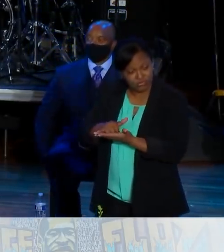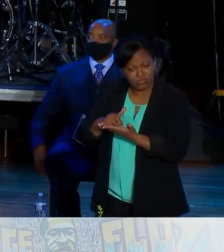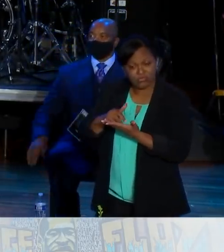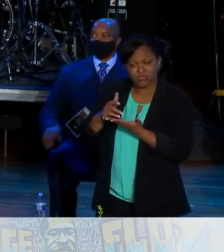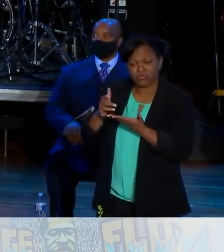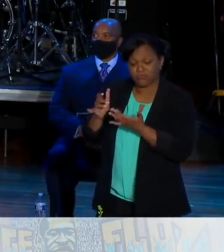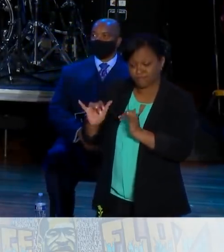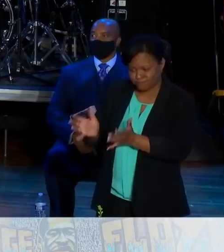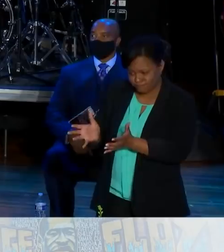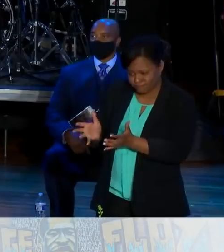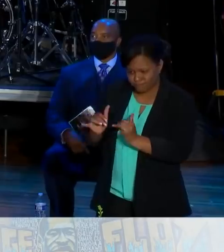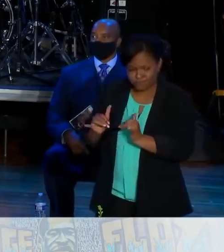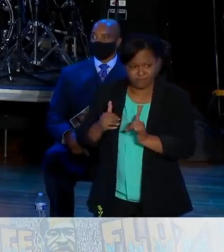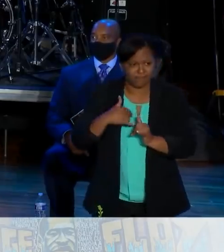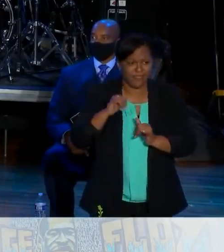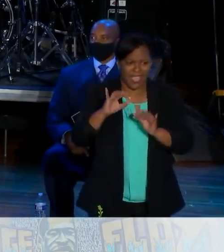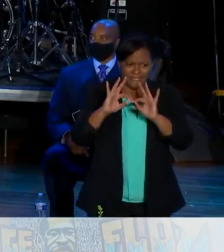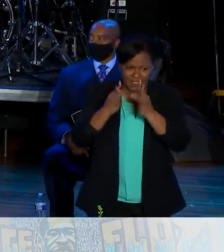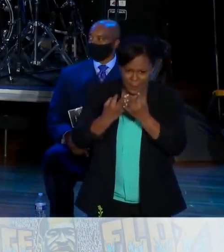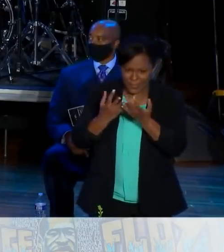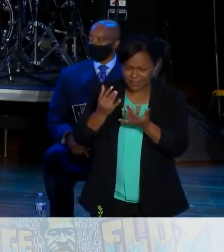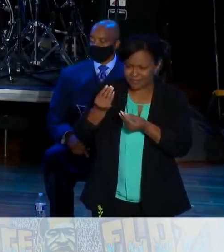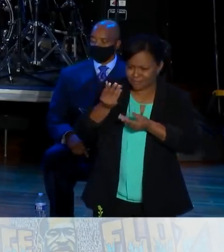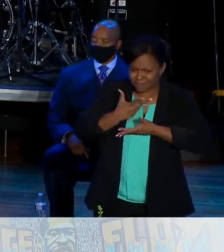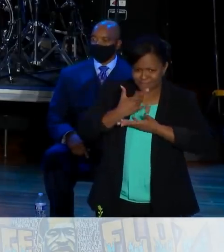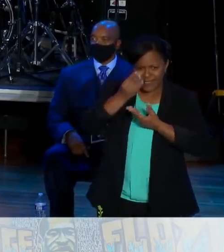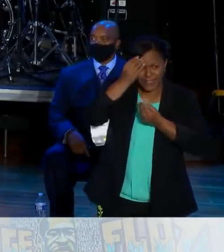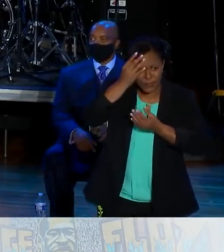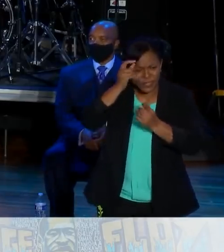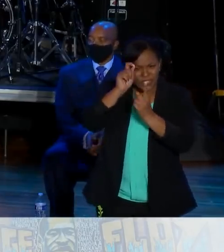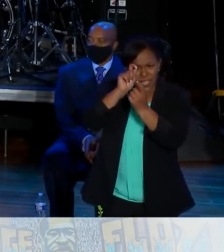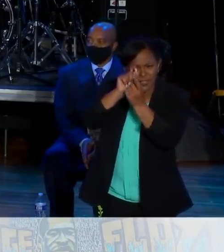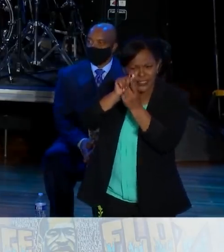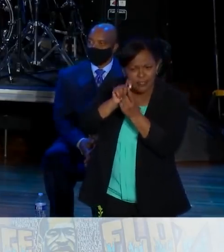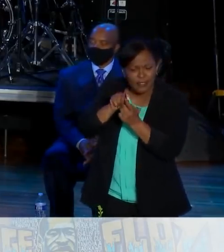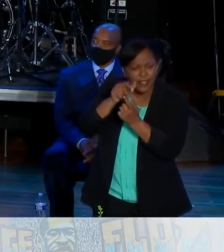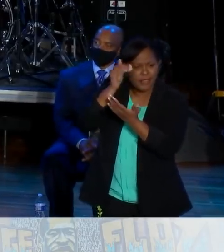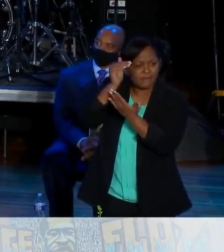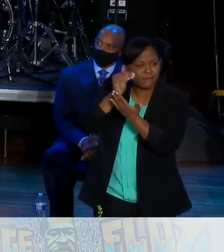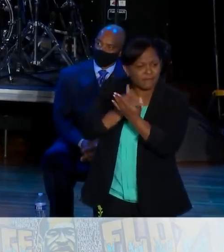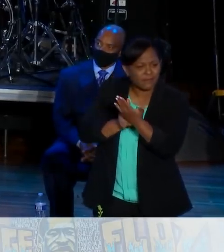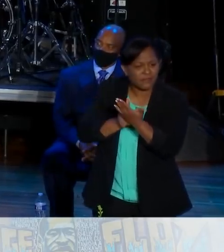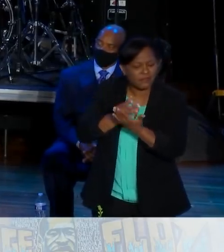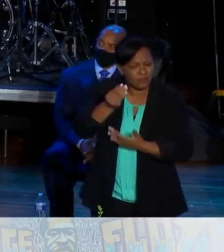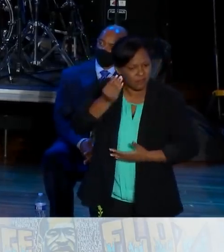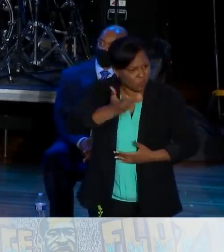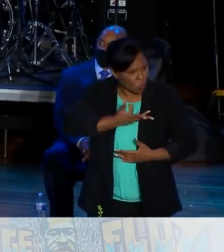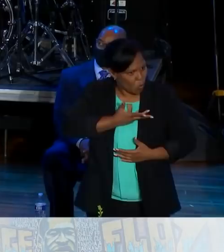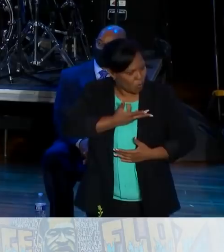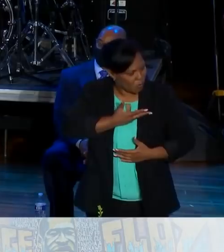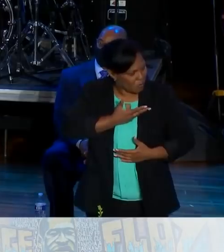AS SOON AS I TALKED TO THE FAMILY AND GOT